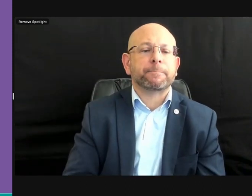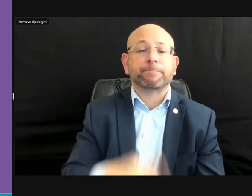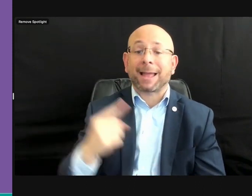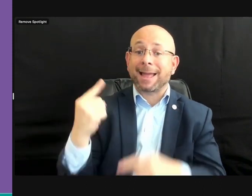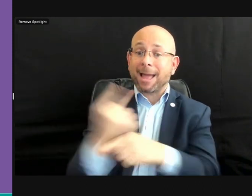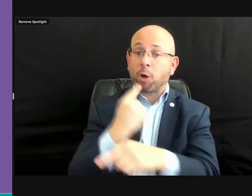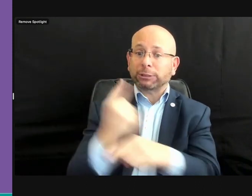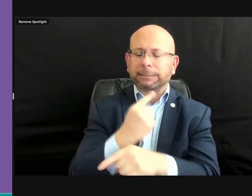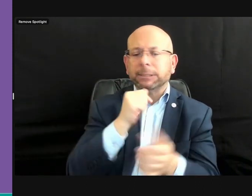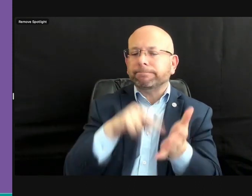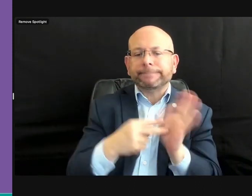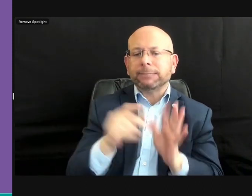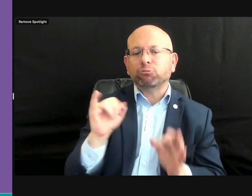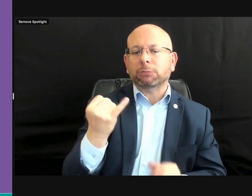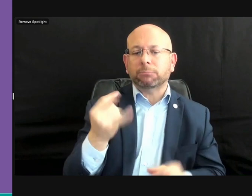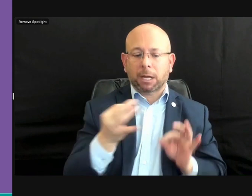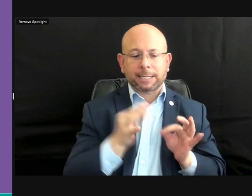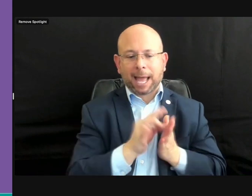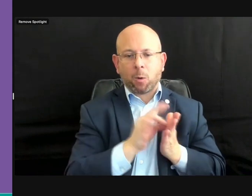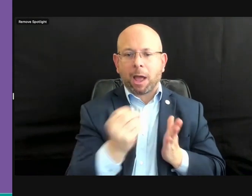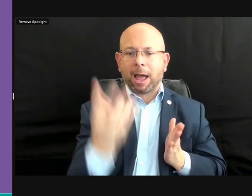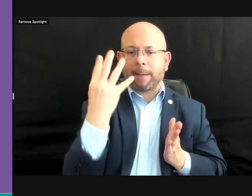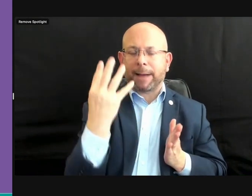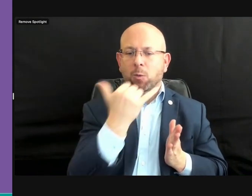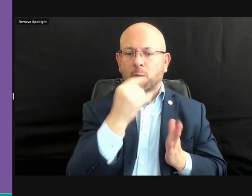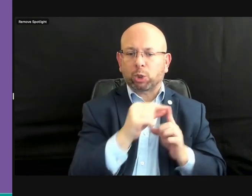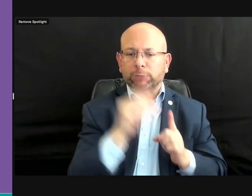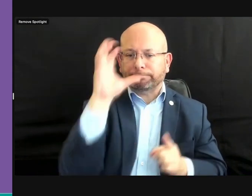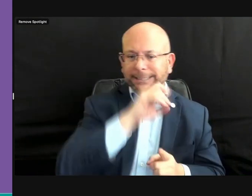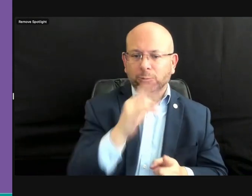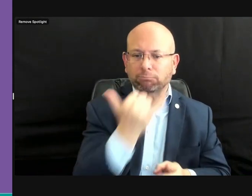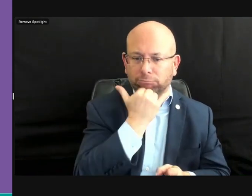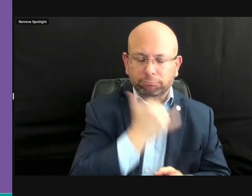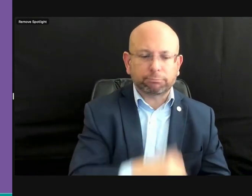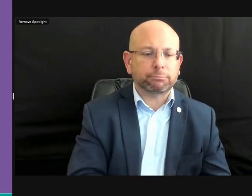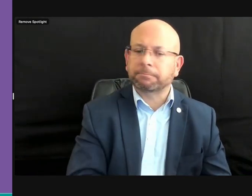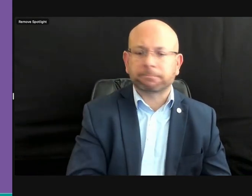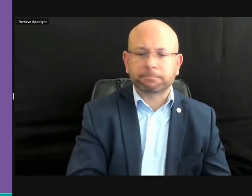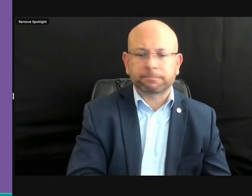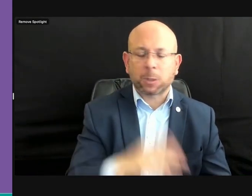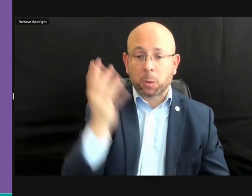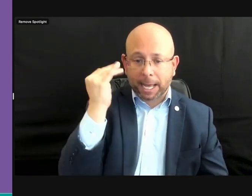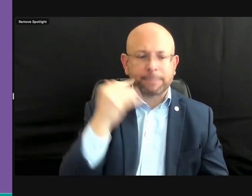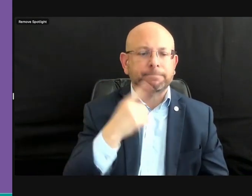Accuracy doesn't just mean counting how many wrong words there were, which words were missing or wrong.